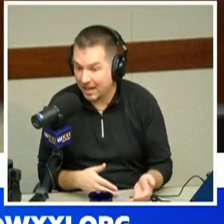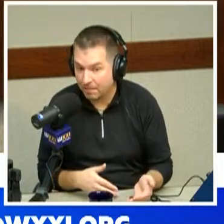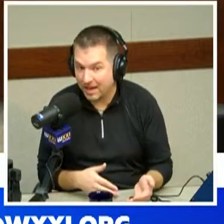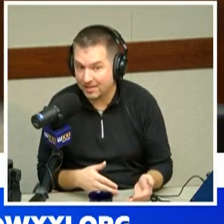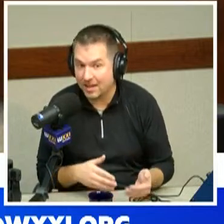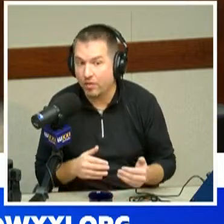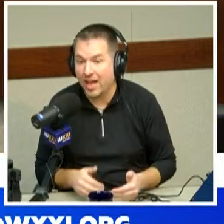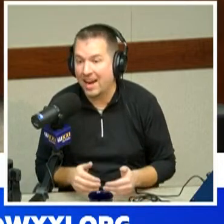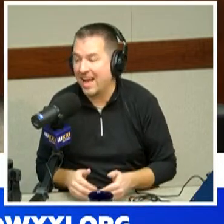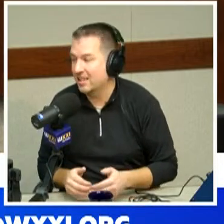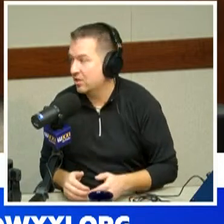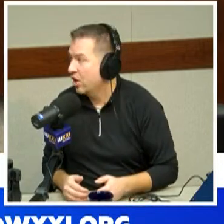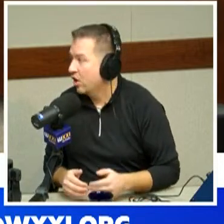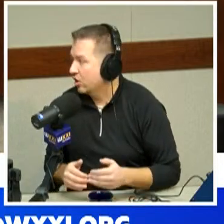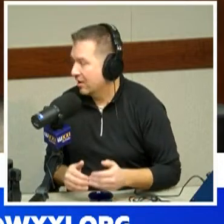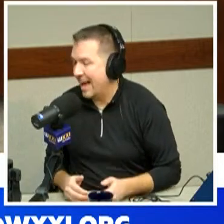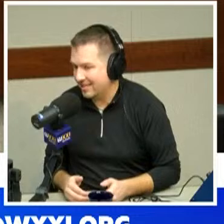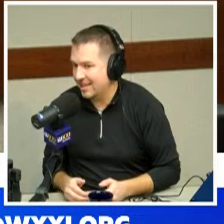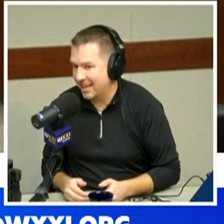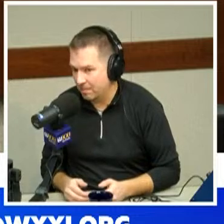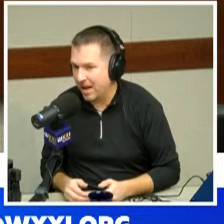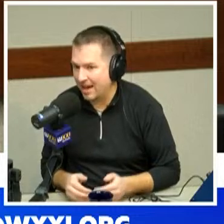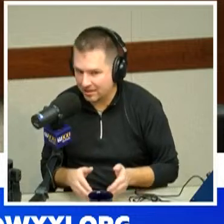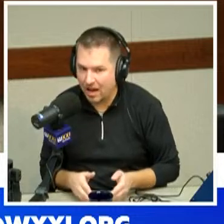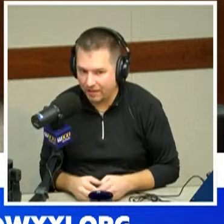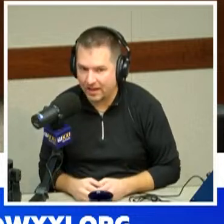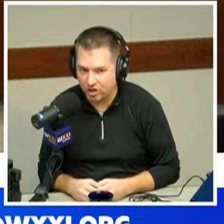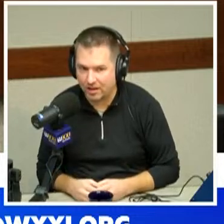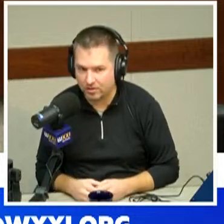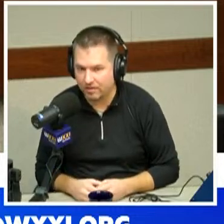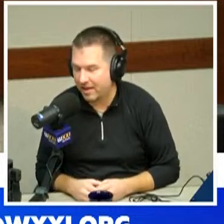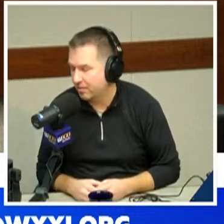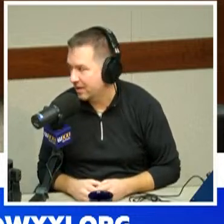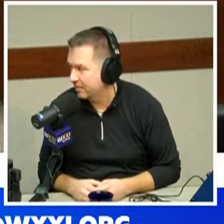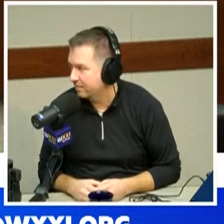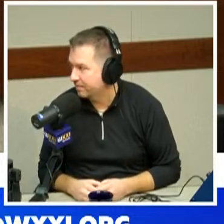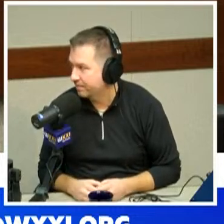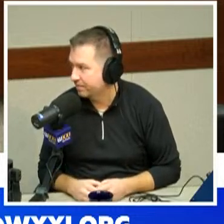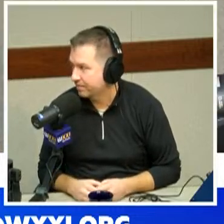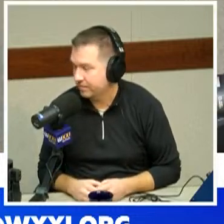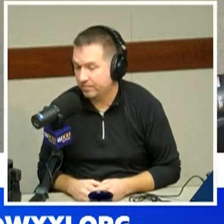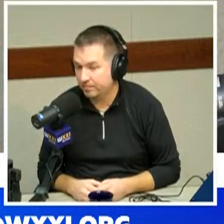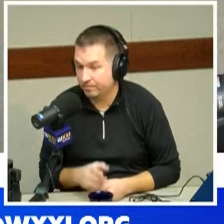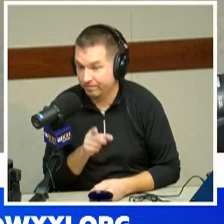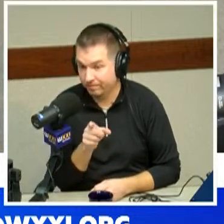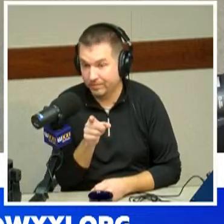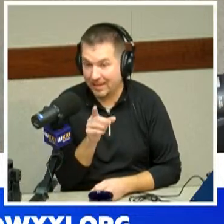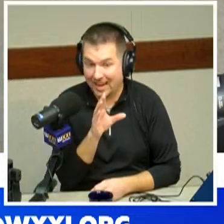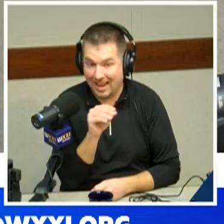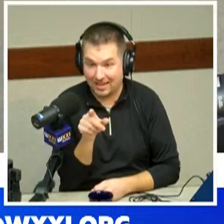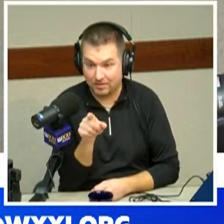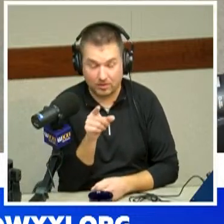up ASL that has lasting impacts on that child's development yeah and Karen I imagine that's also